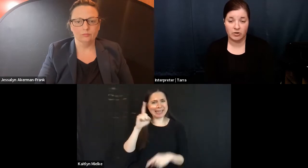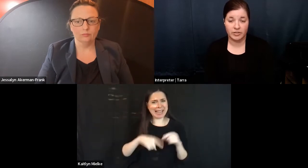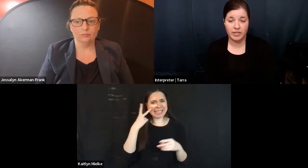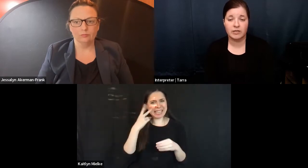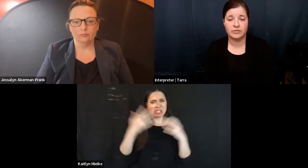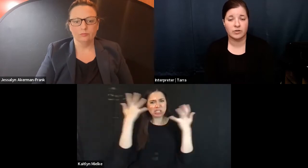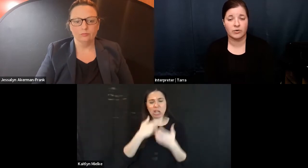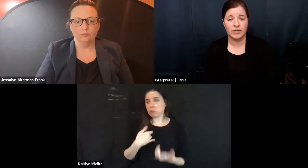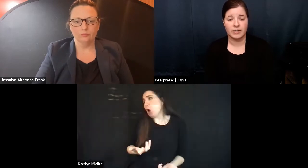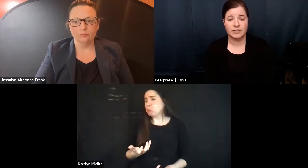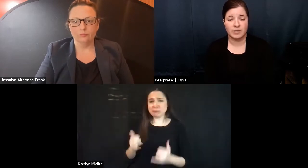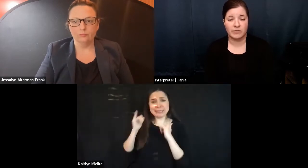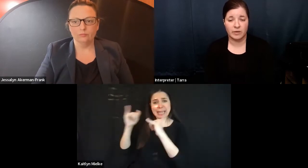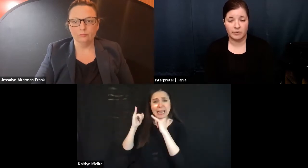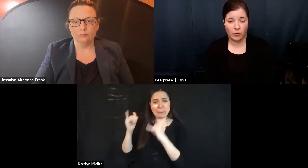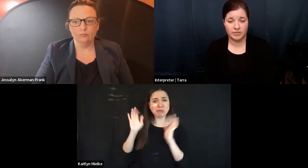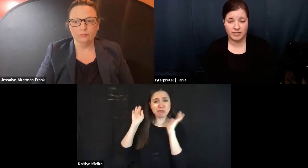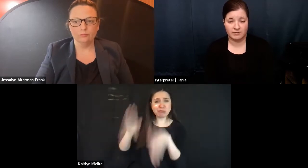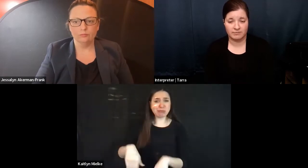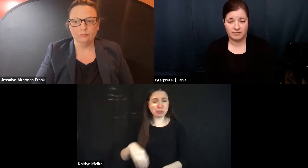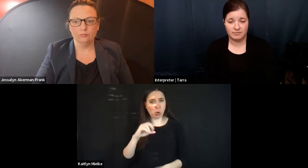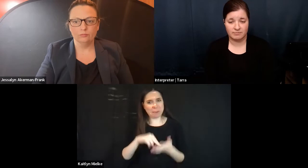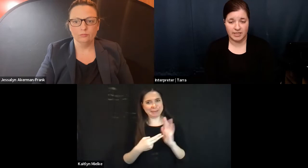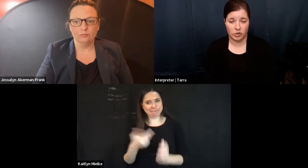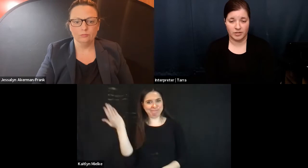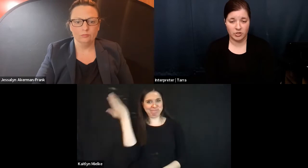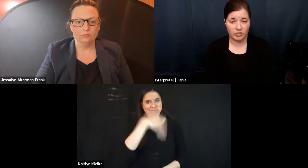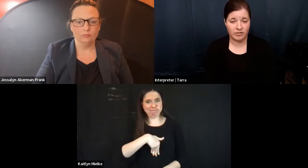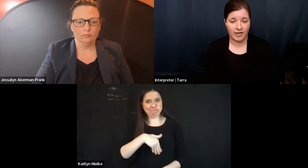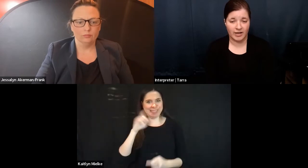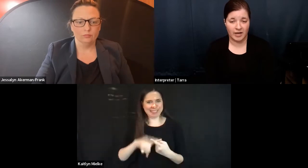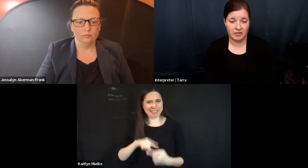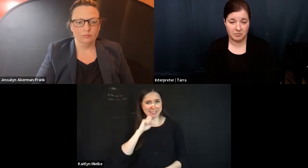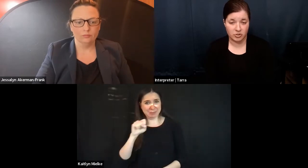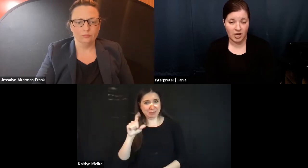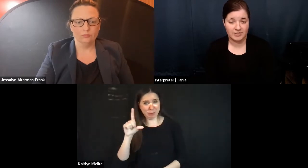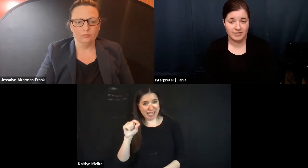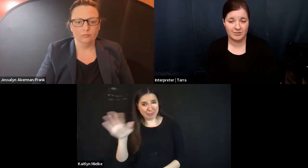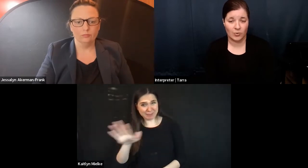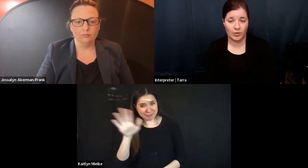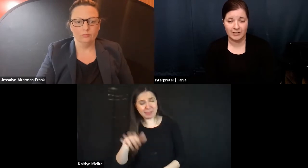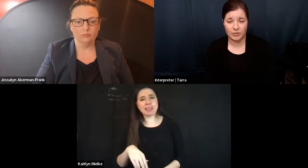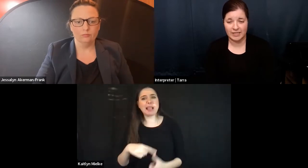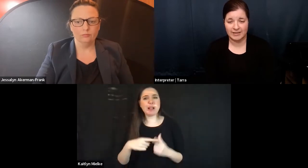I started struggling with seeing at night probably around 10, 15 years old.